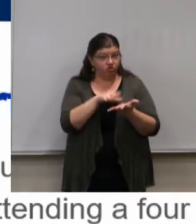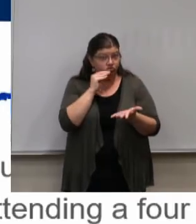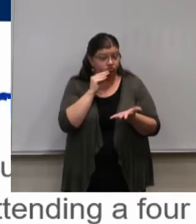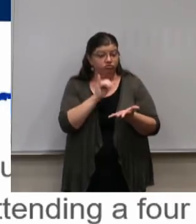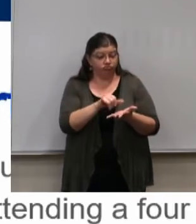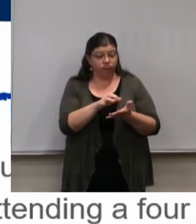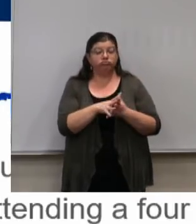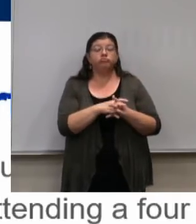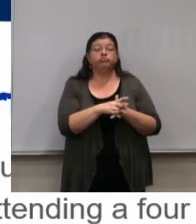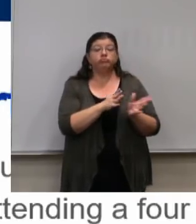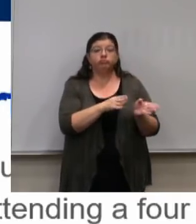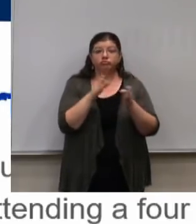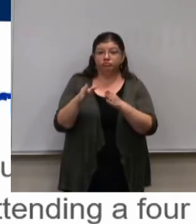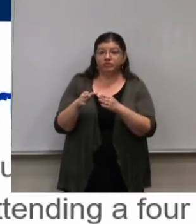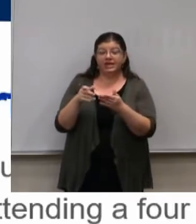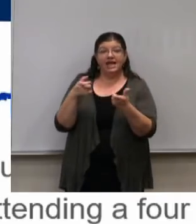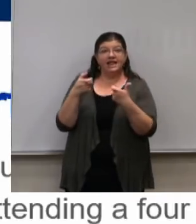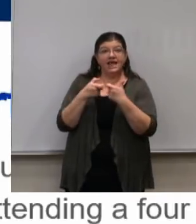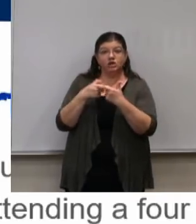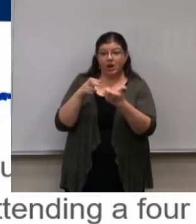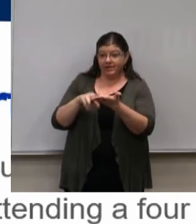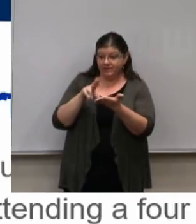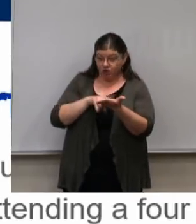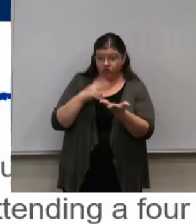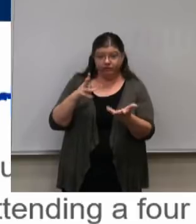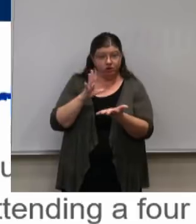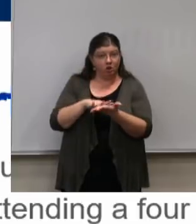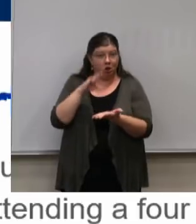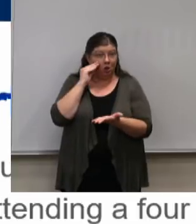to do electronic signatures on files and run and run them